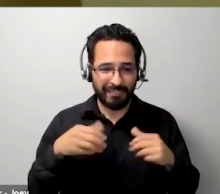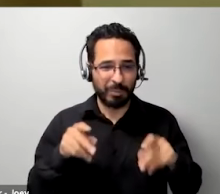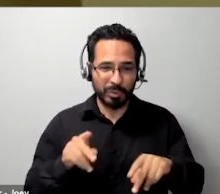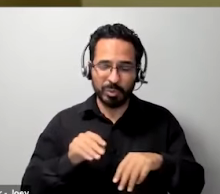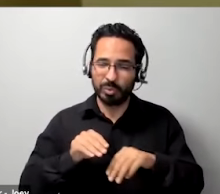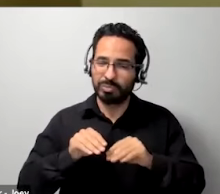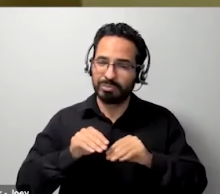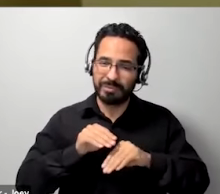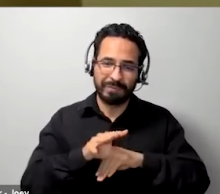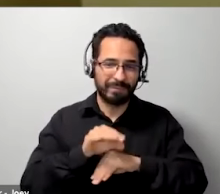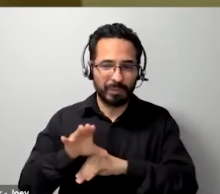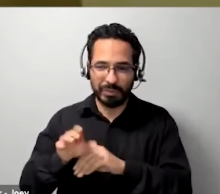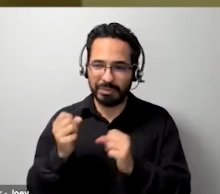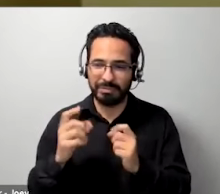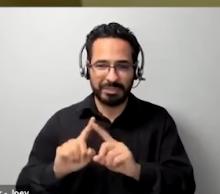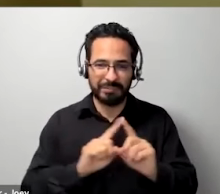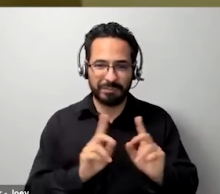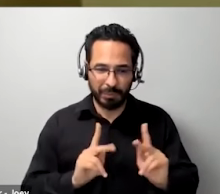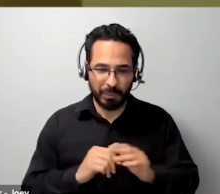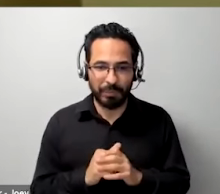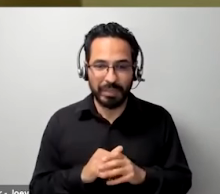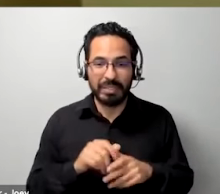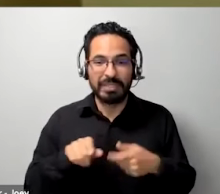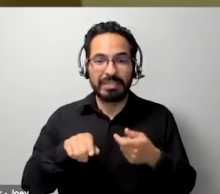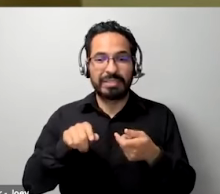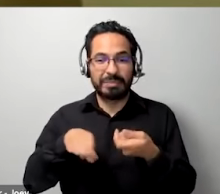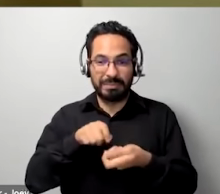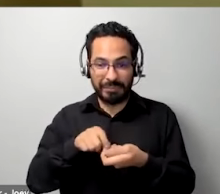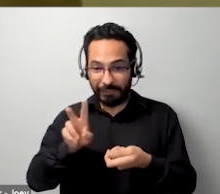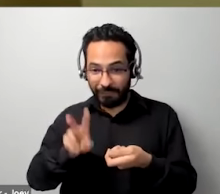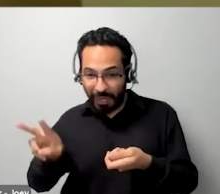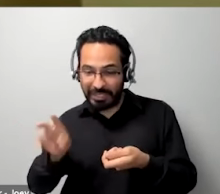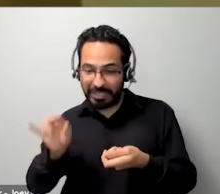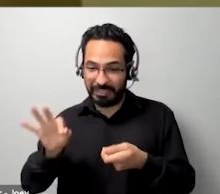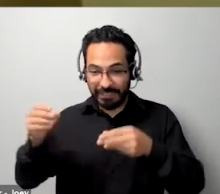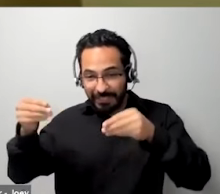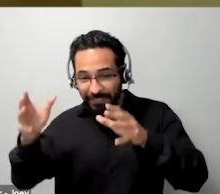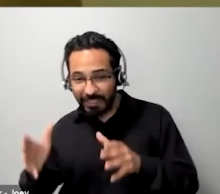at Verizon as well as externally from Verizon, whether that's our vendors or partners,